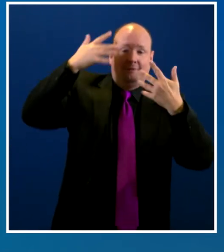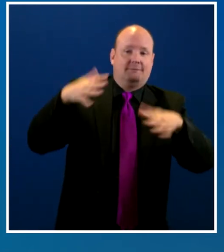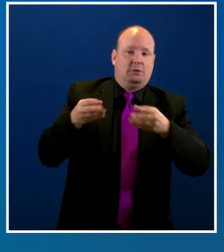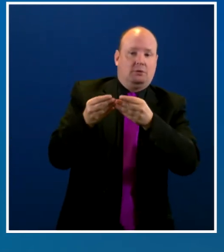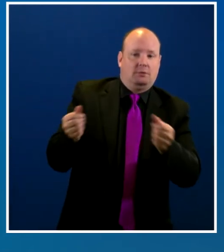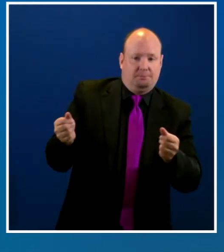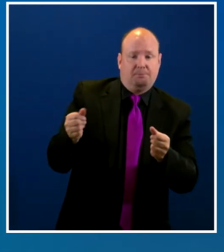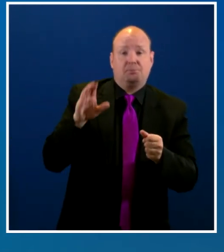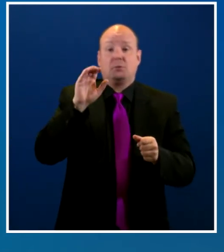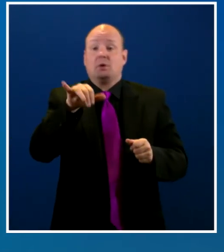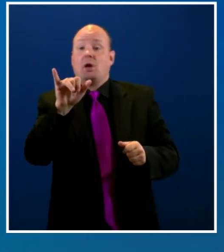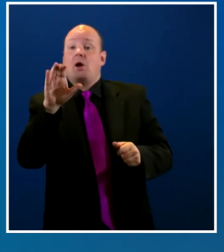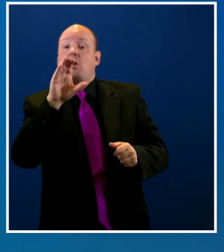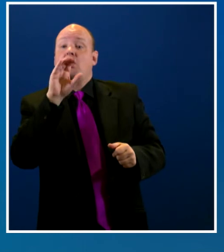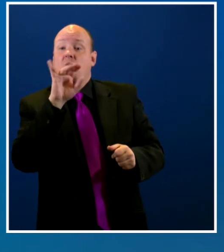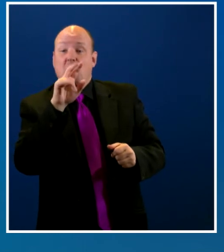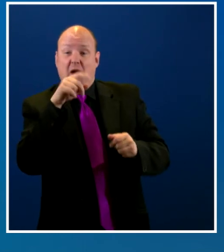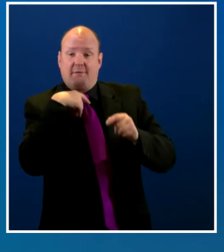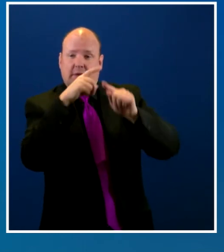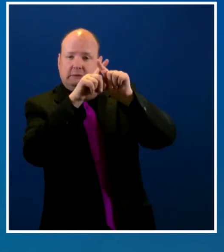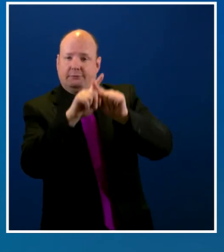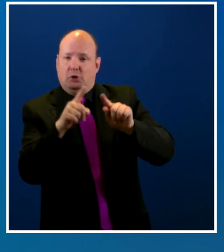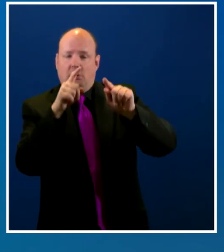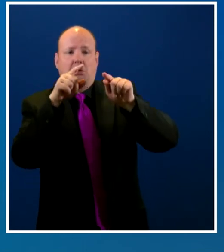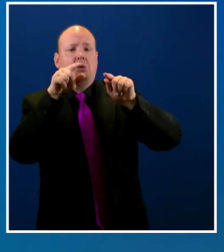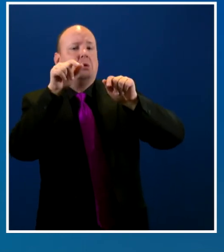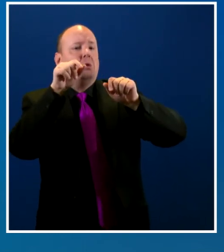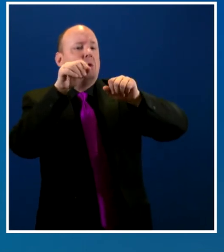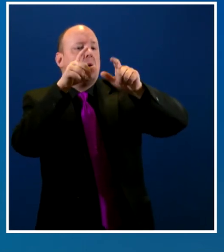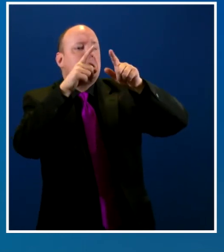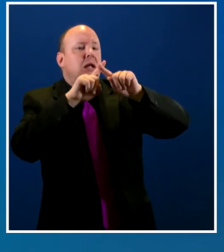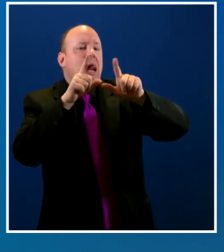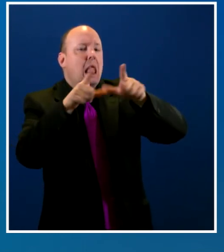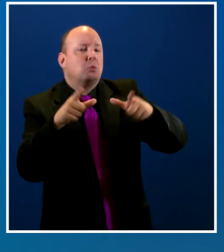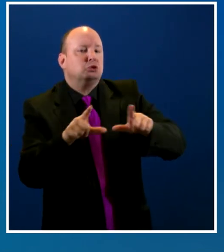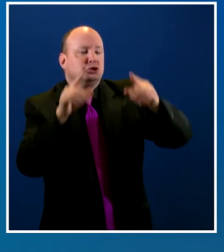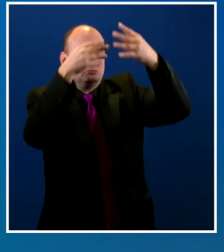languages and technical assistance provides, providers